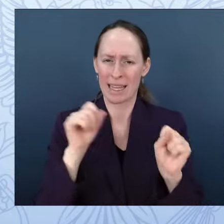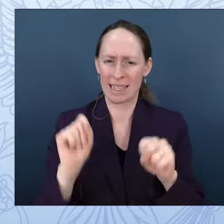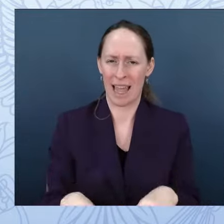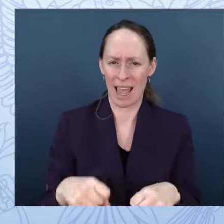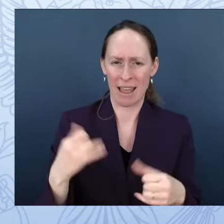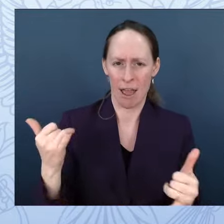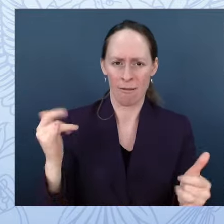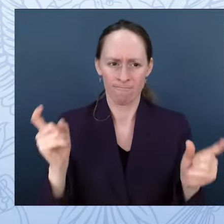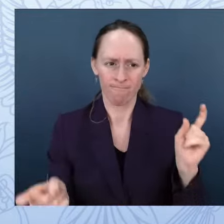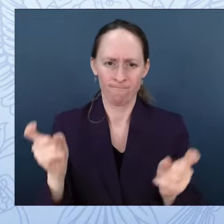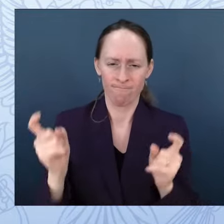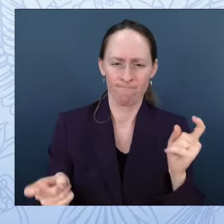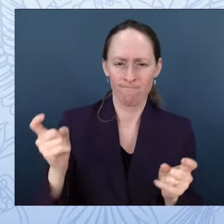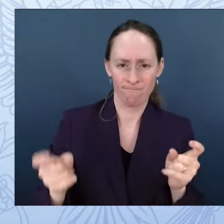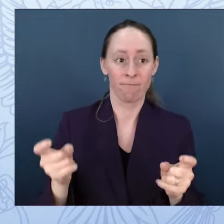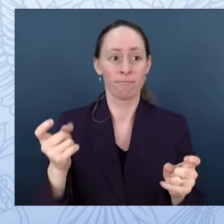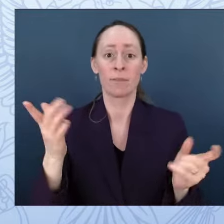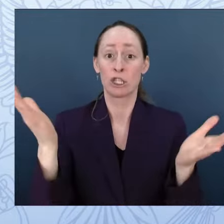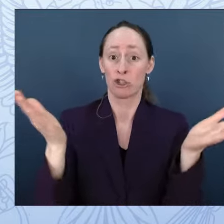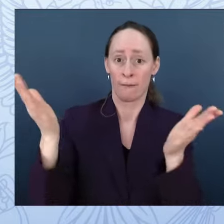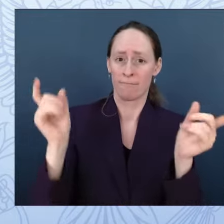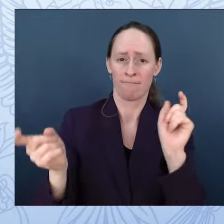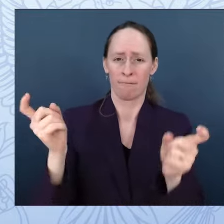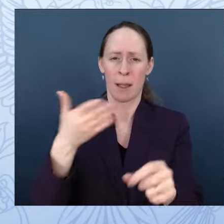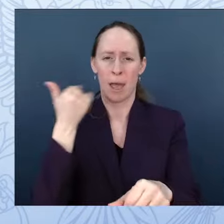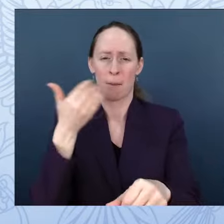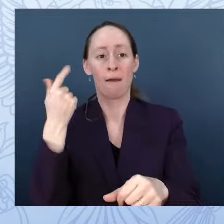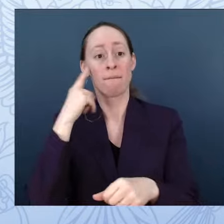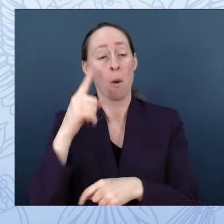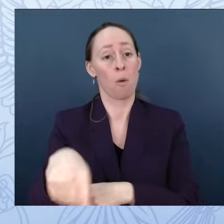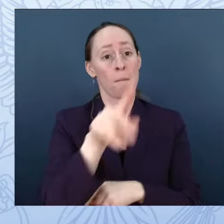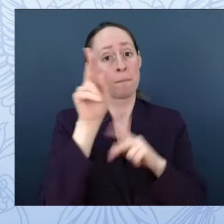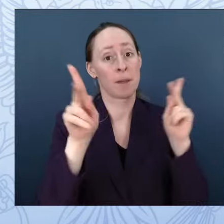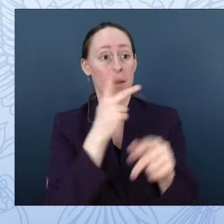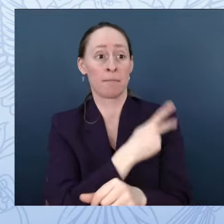that we serve to make it personal, to make it accessible, to make it connected.